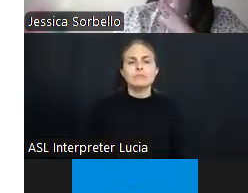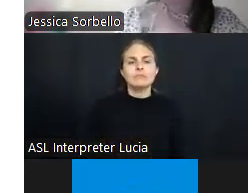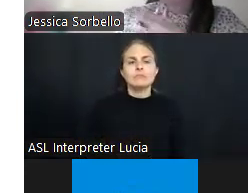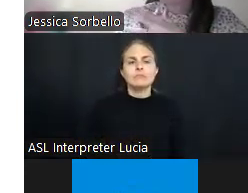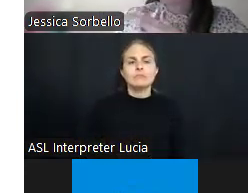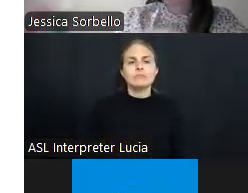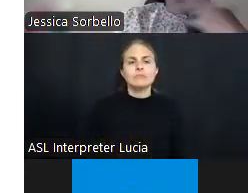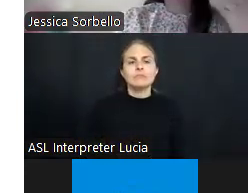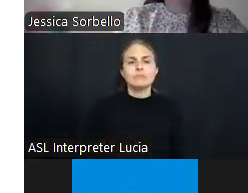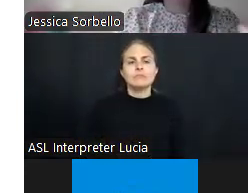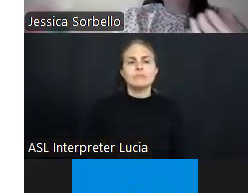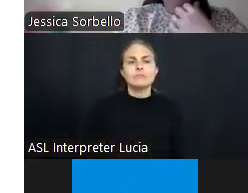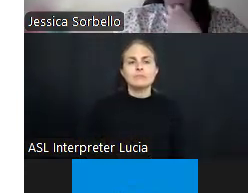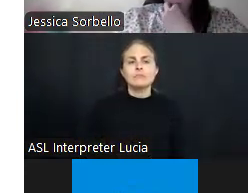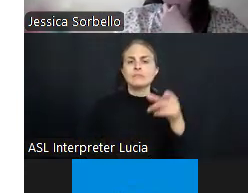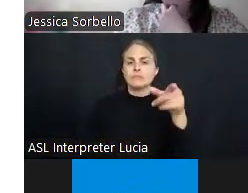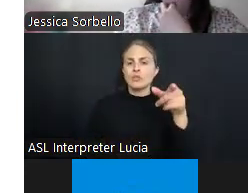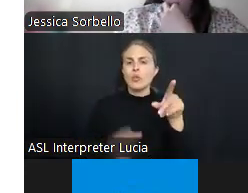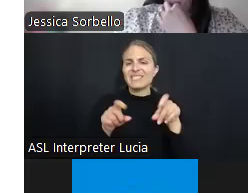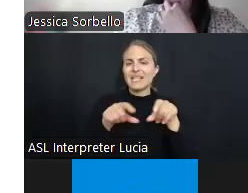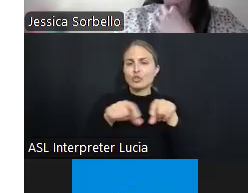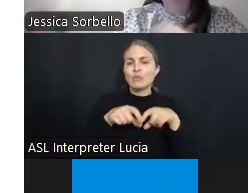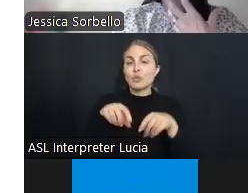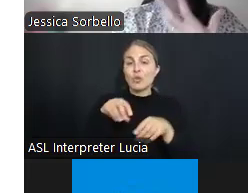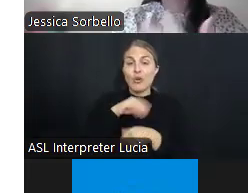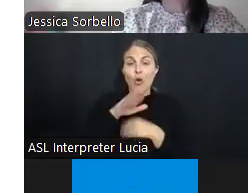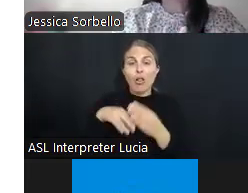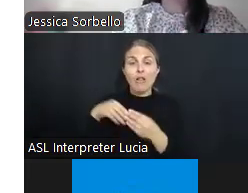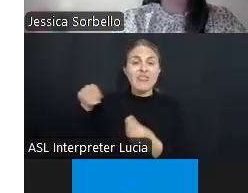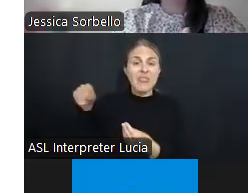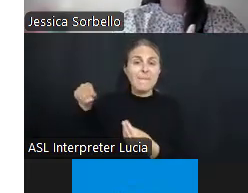don't need something, please just pass it on. Again